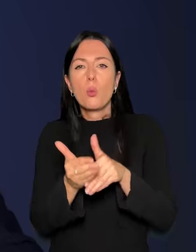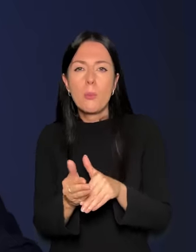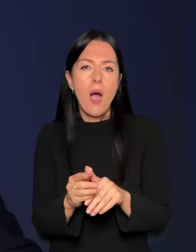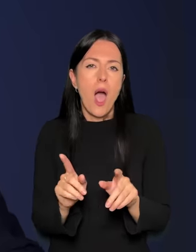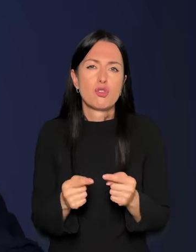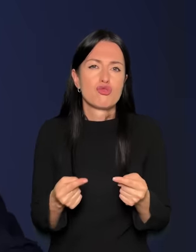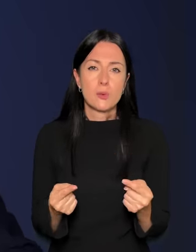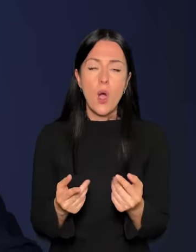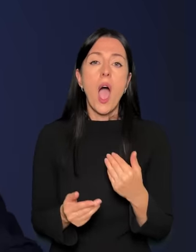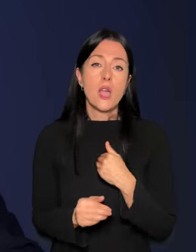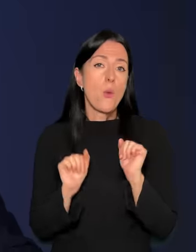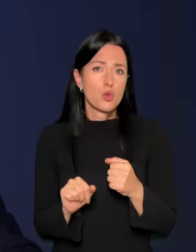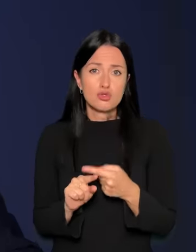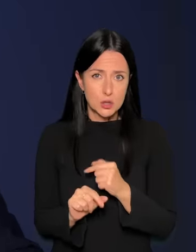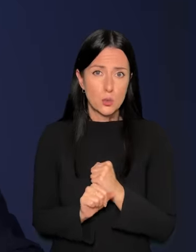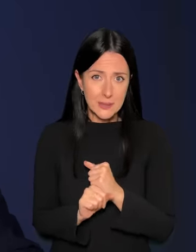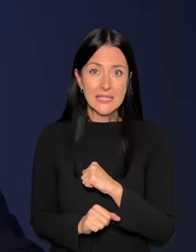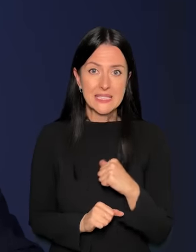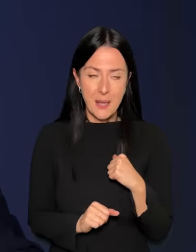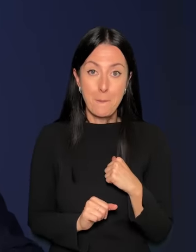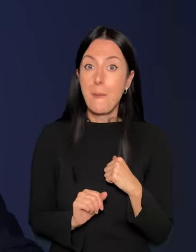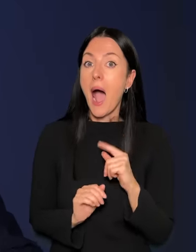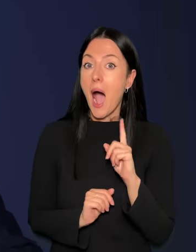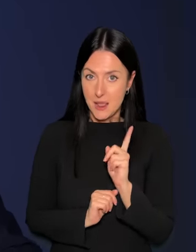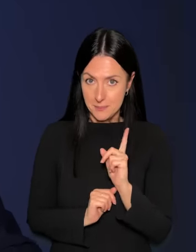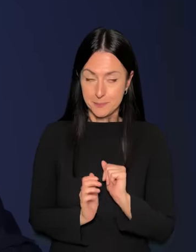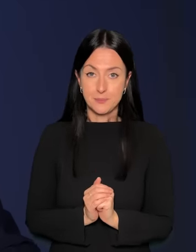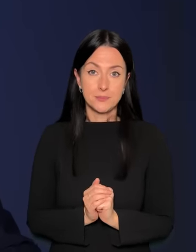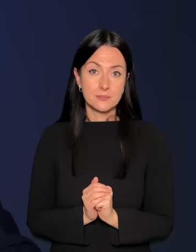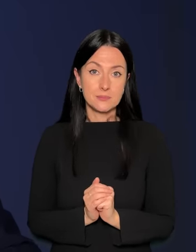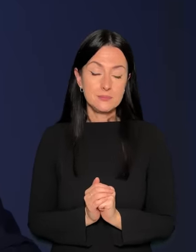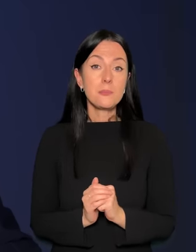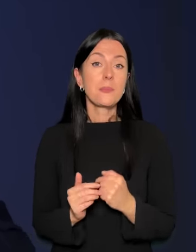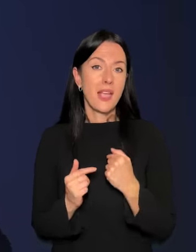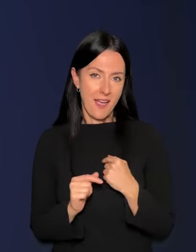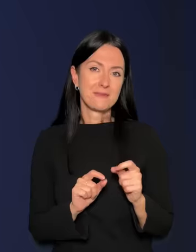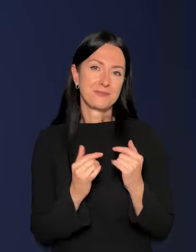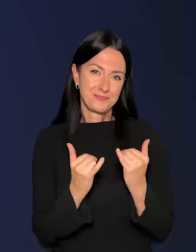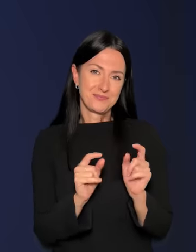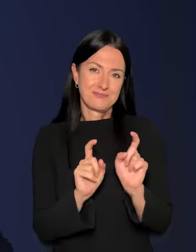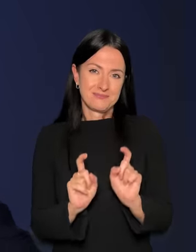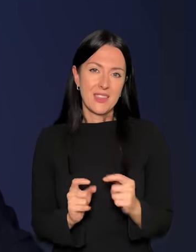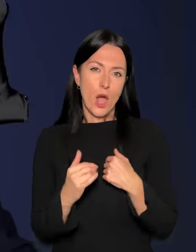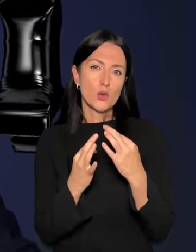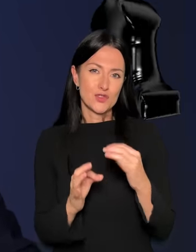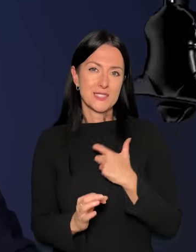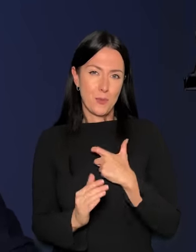with something. I can do it myself. But I take that seat, allow myself to help,